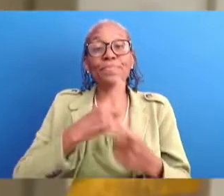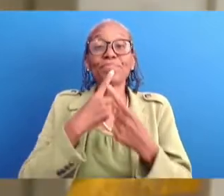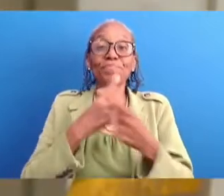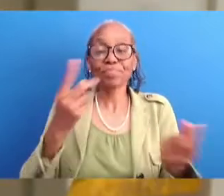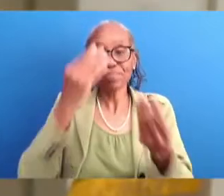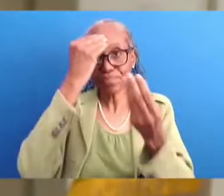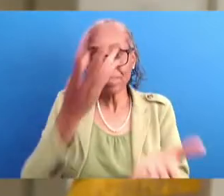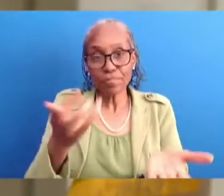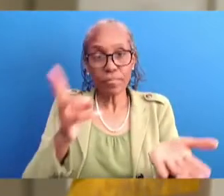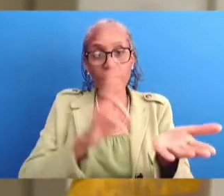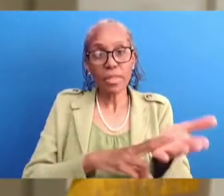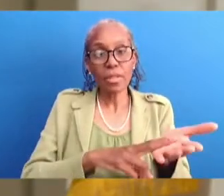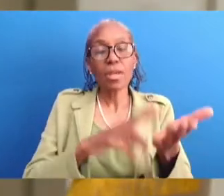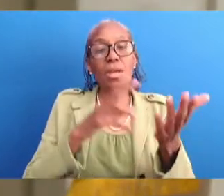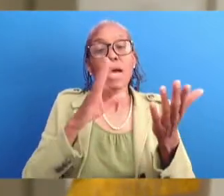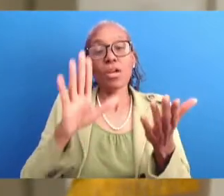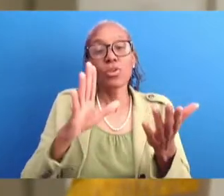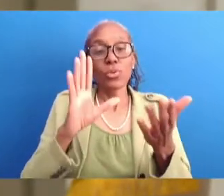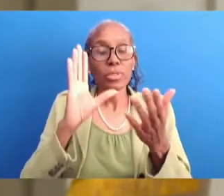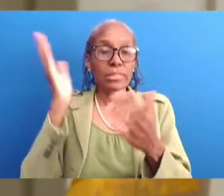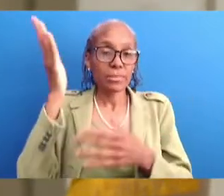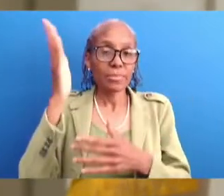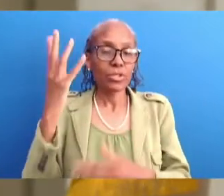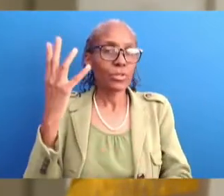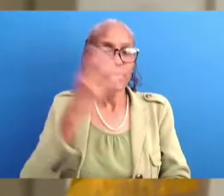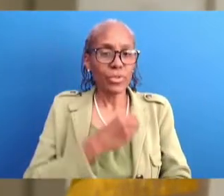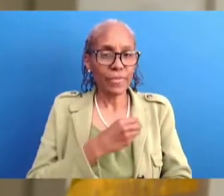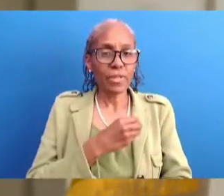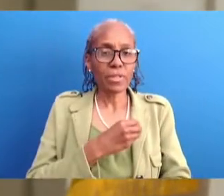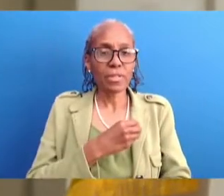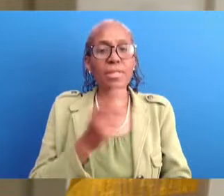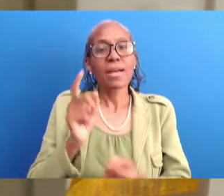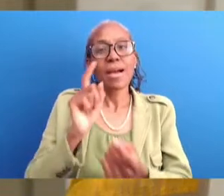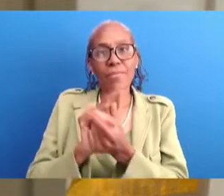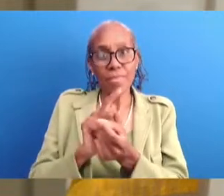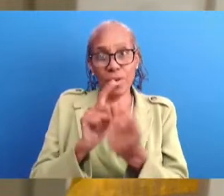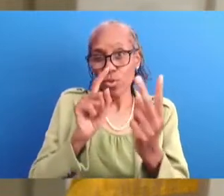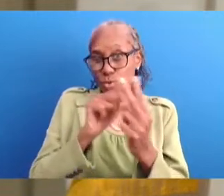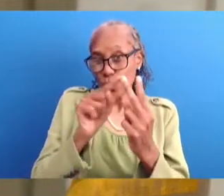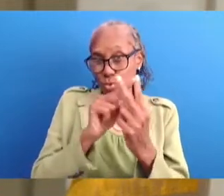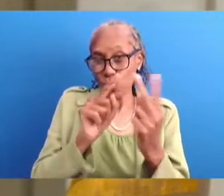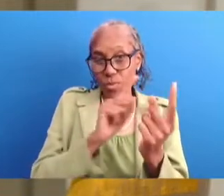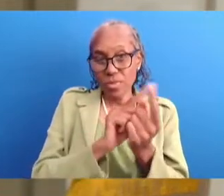HATE IN THIS WORLD, I REALLY APPRECIATE THIS PROCLAMATION,